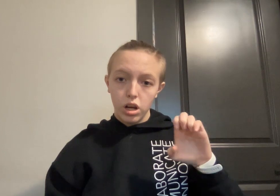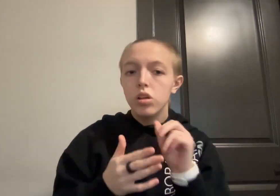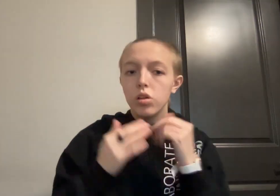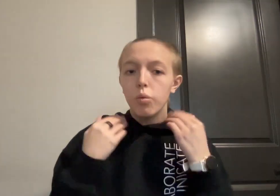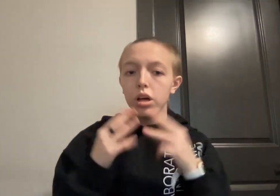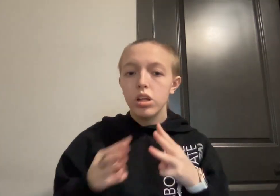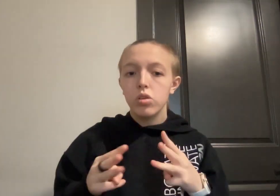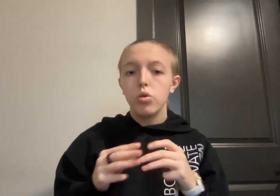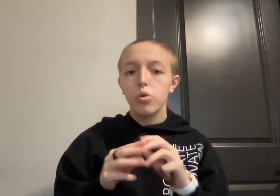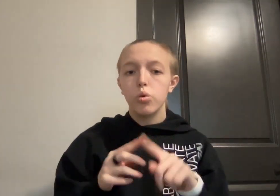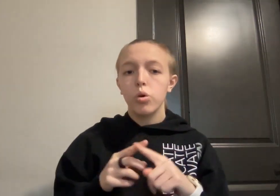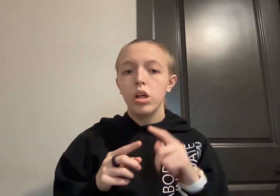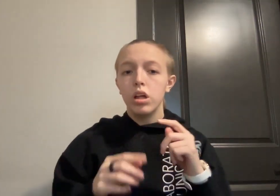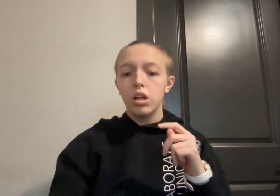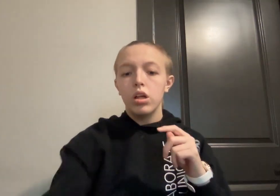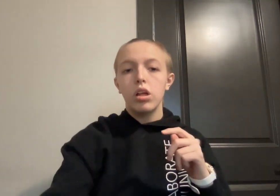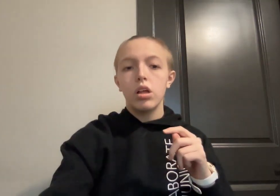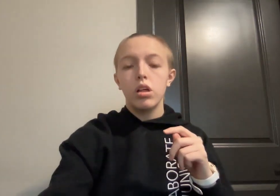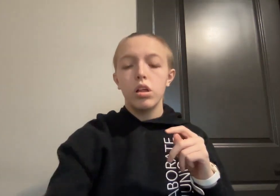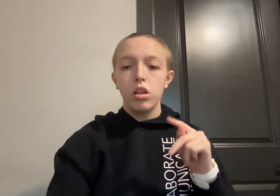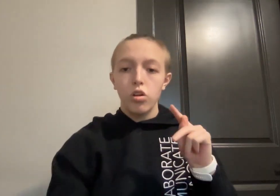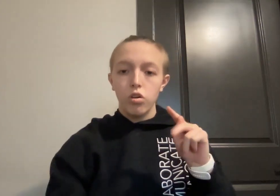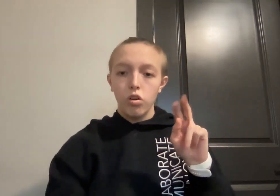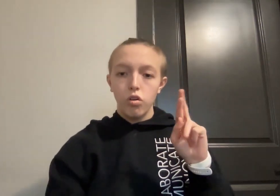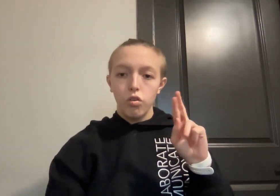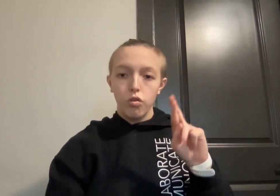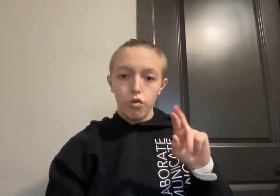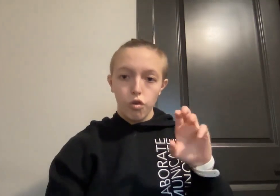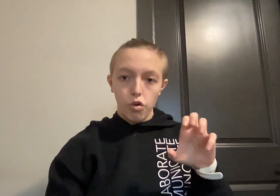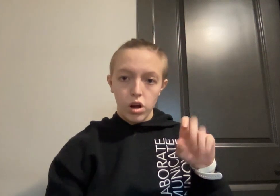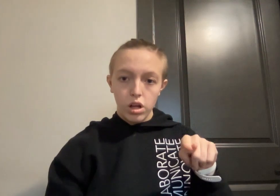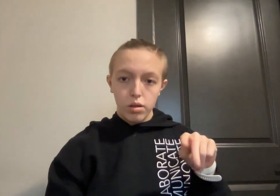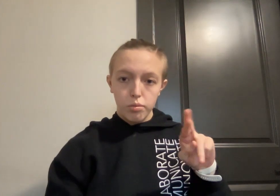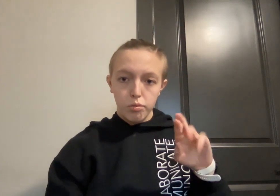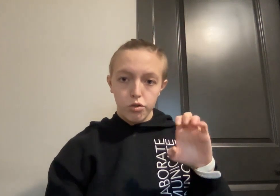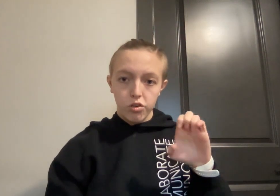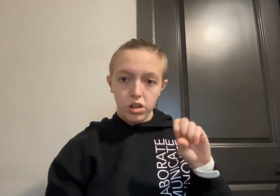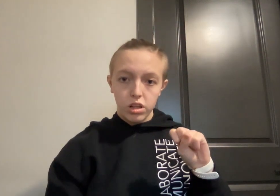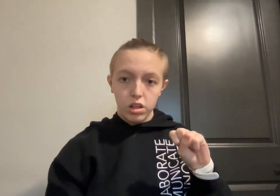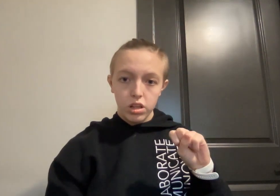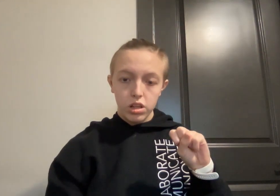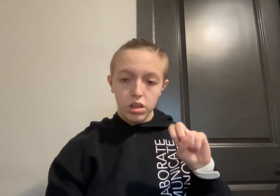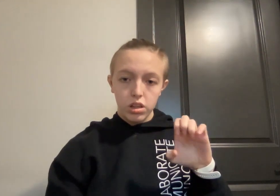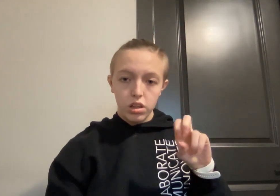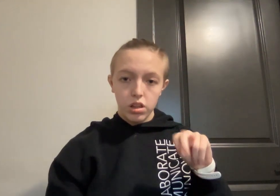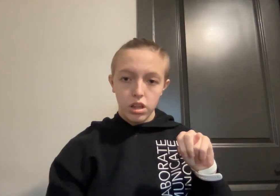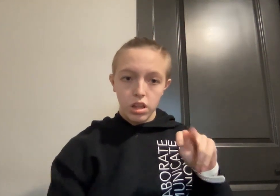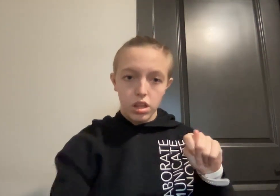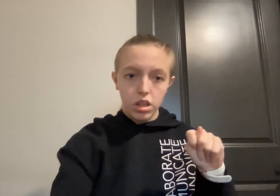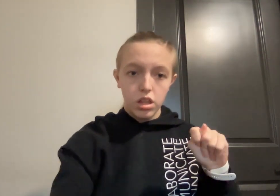as a way to reprepresent